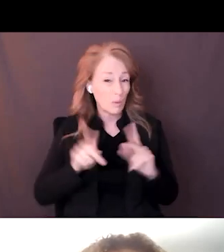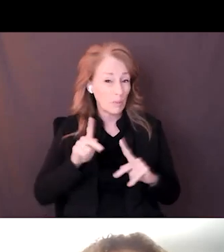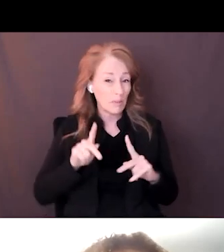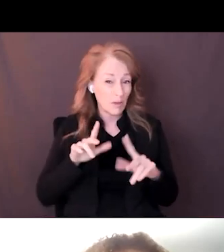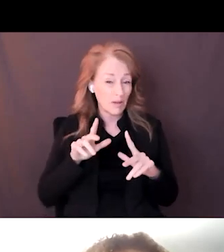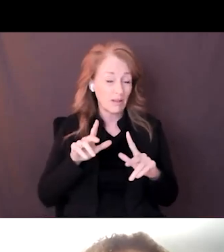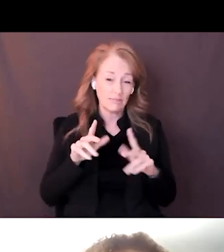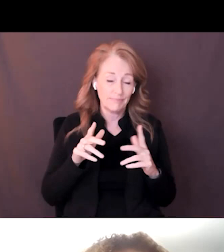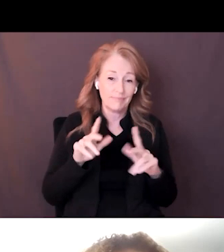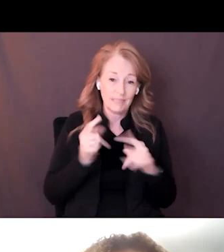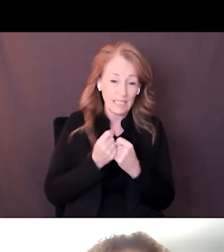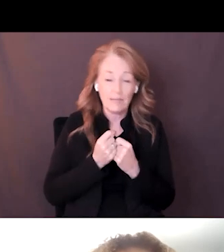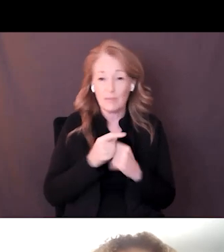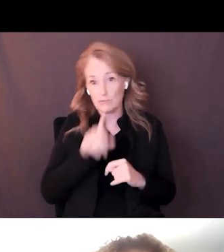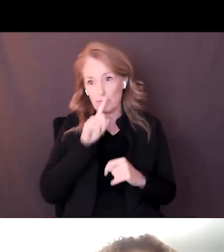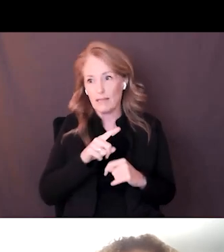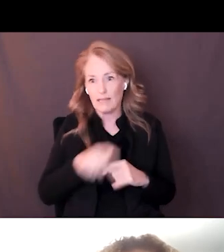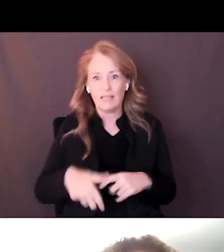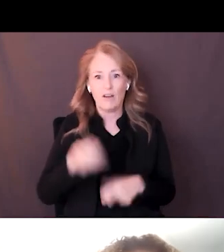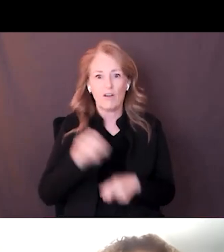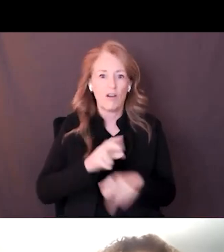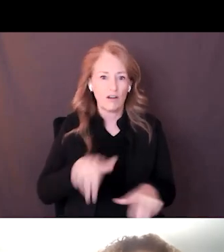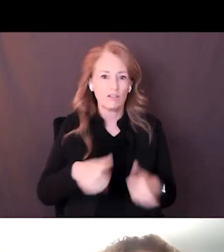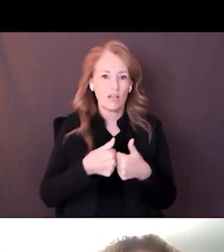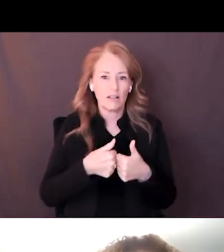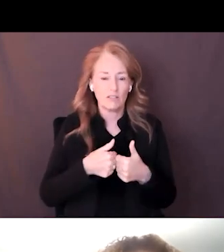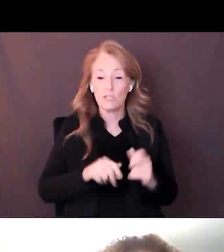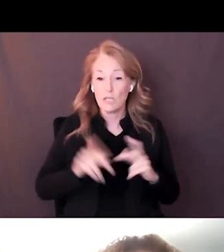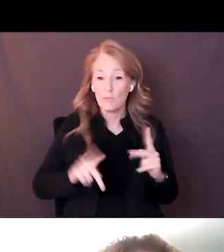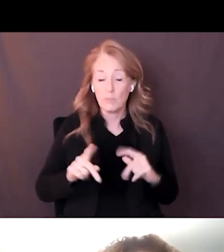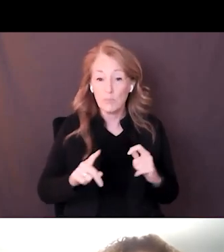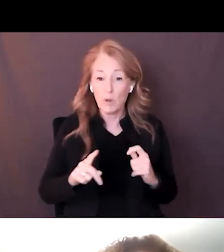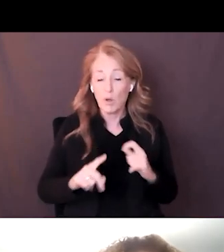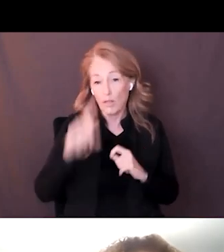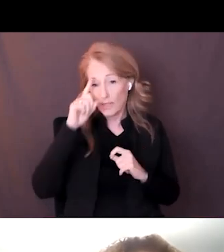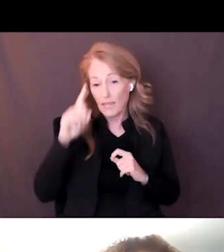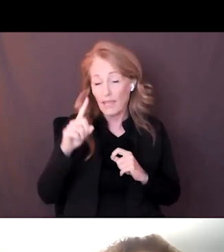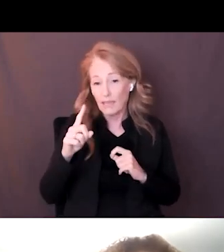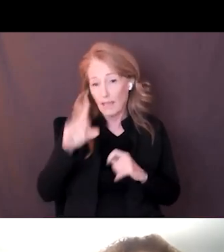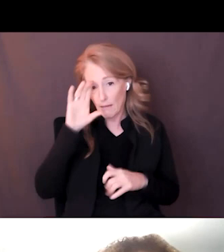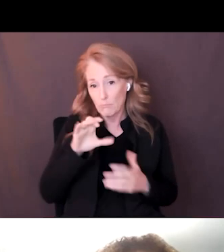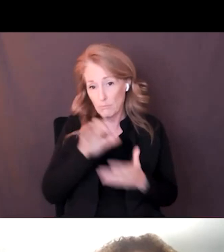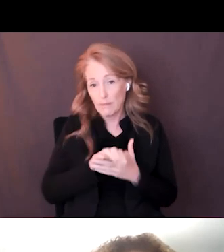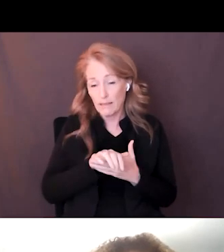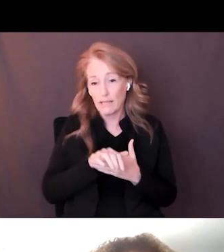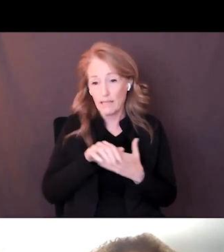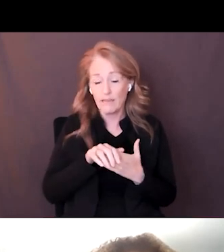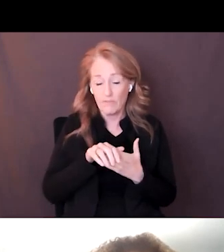I THINK PEOPLE REALLY REALLY BELIEVE IN THIS TRANSFORMATION, BUT